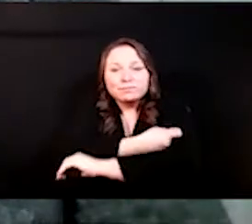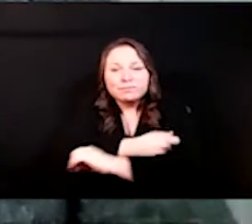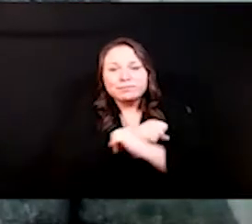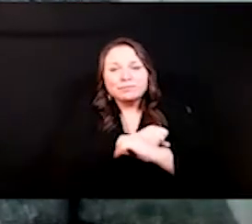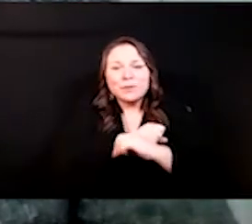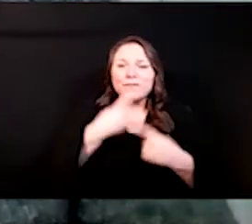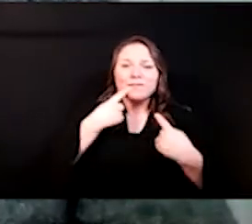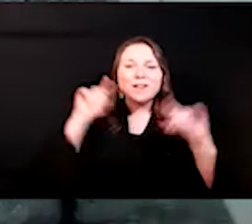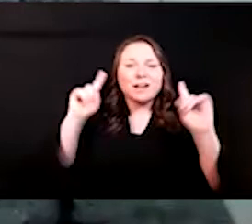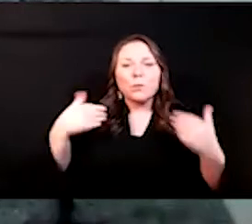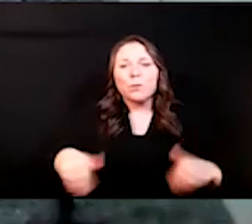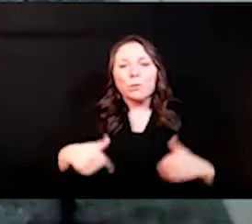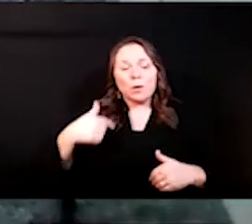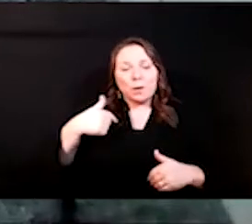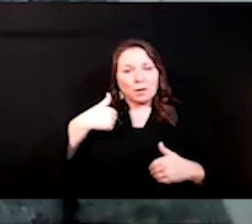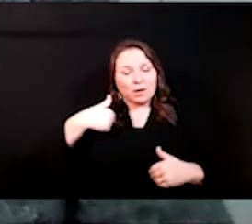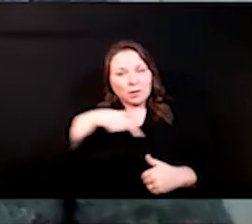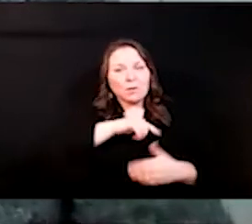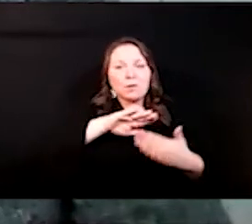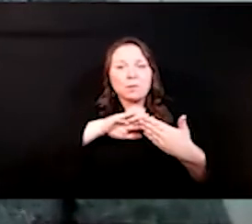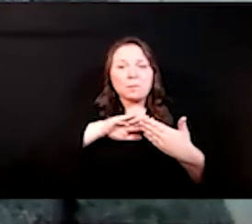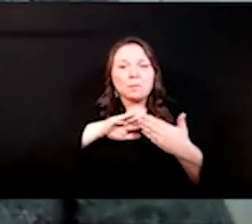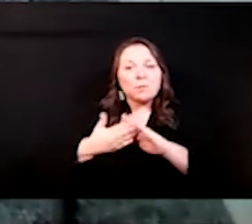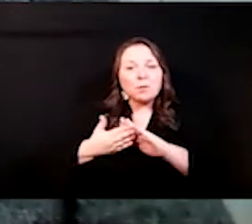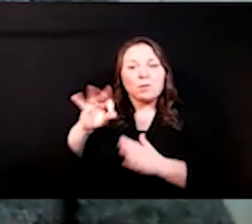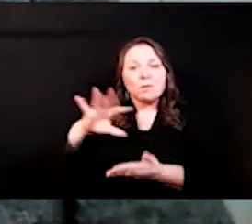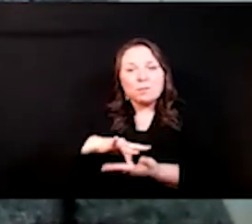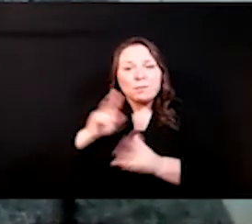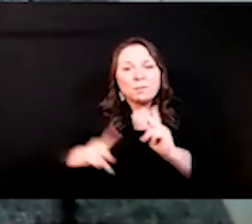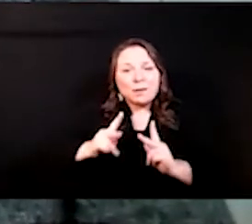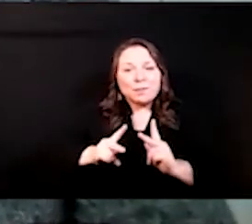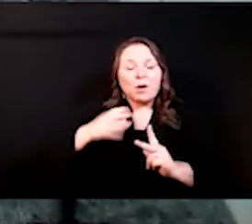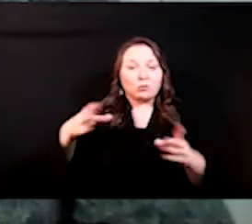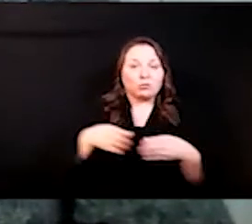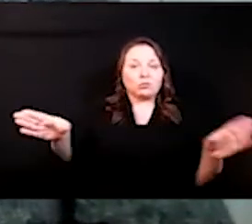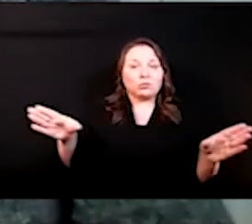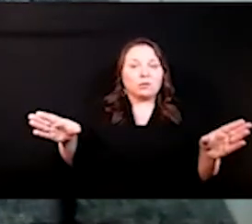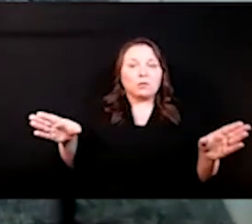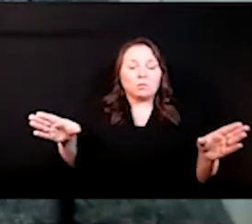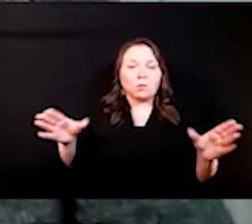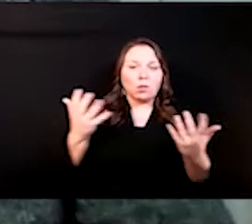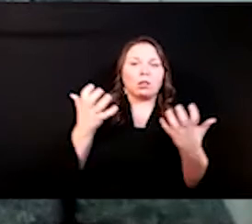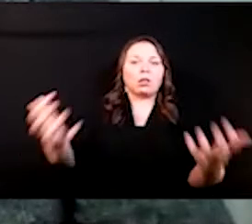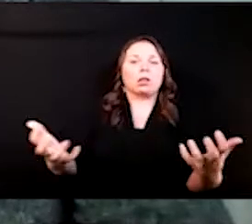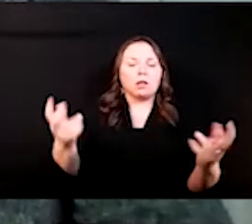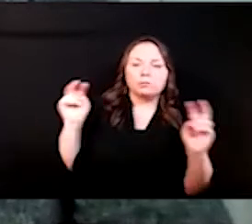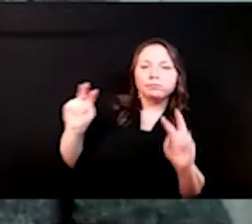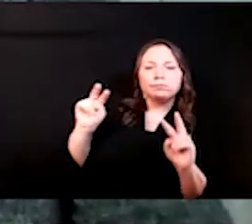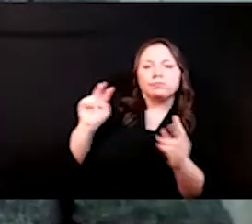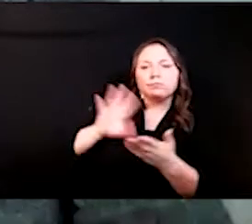WORKERS GETTING THEIR COVID VACCINES AND AS A MEDICAL COMMUNITY AND AS A GENERAL PUBLIC, I THINK WE'VE JUST